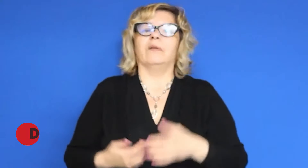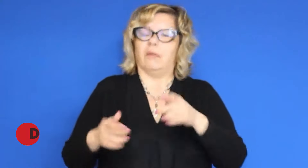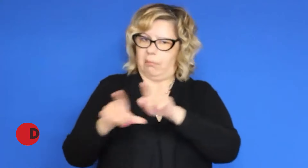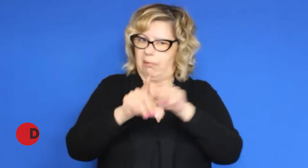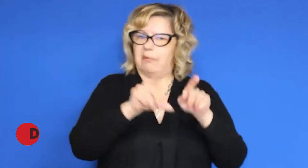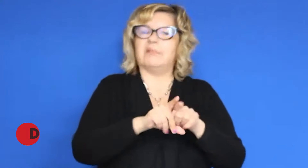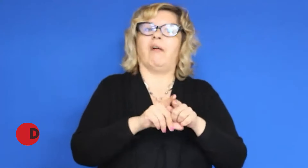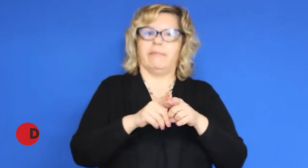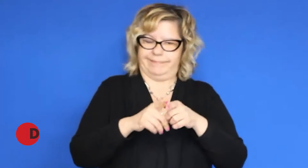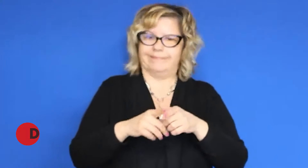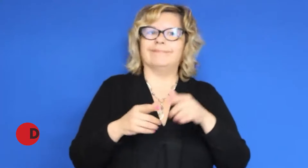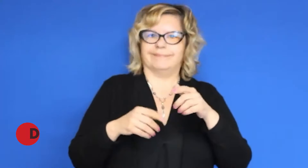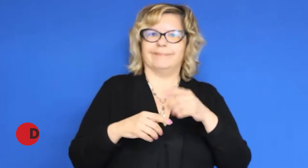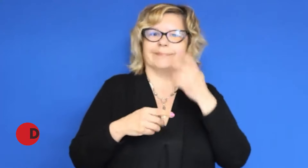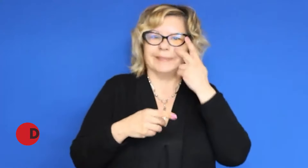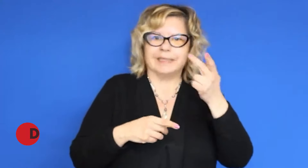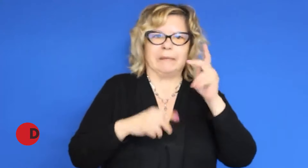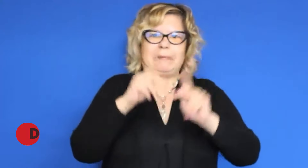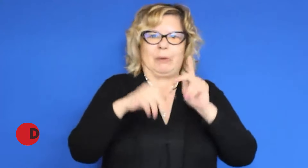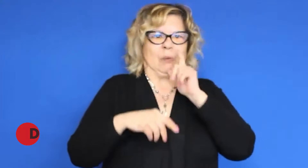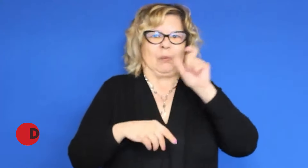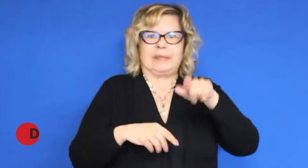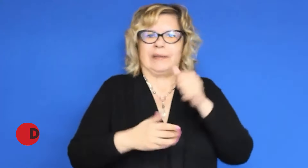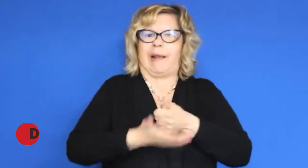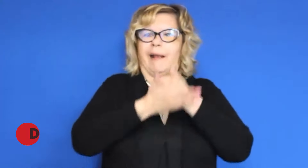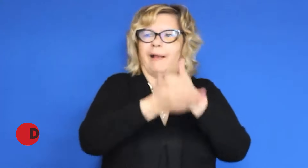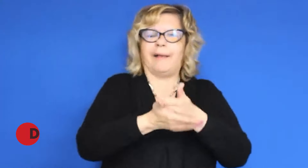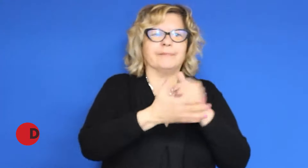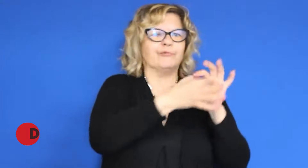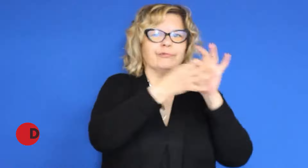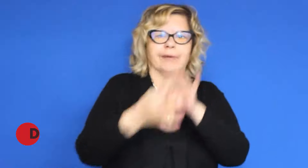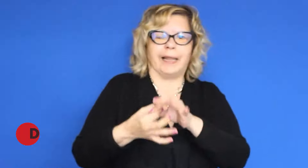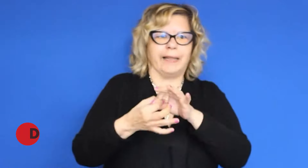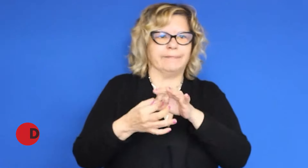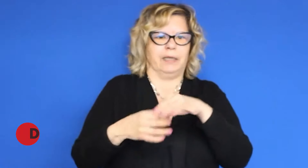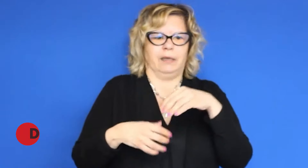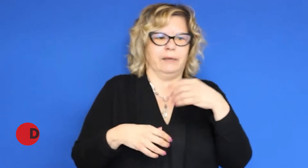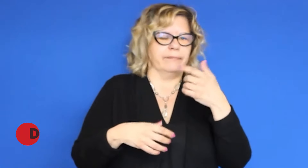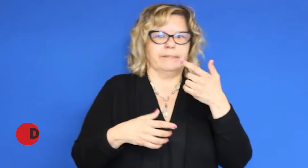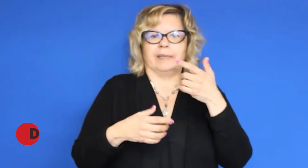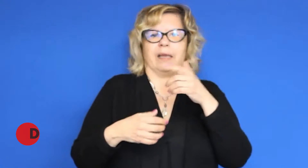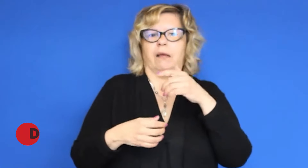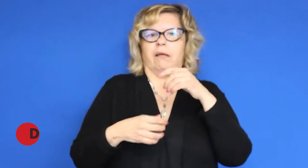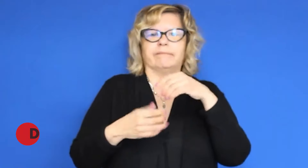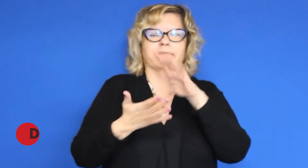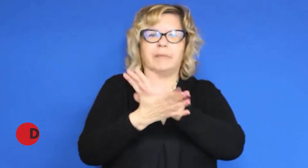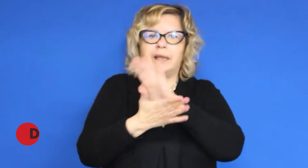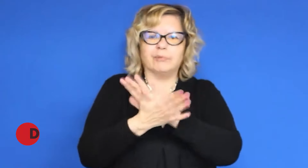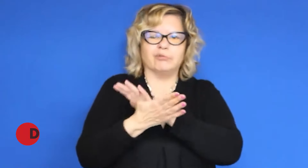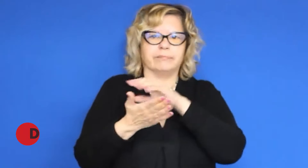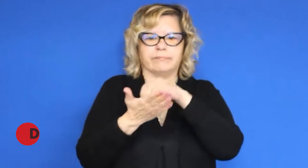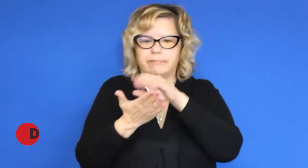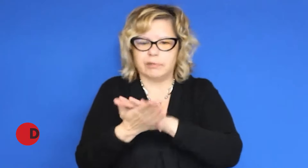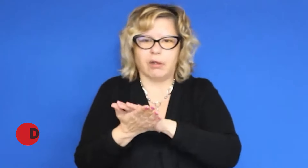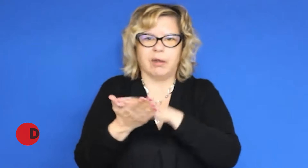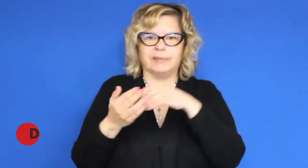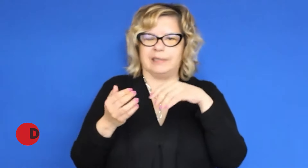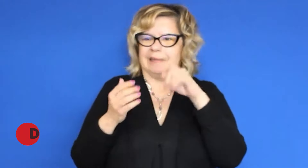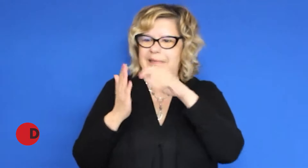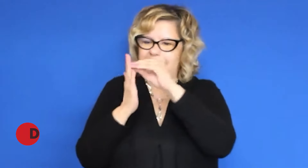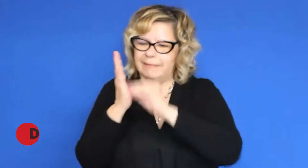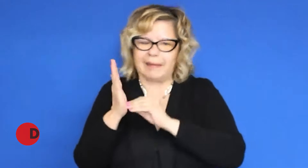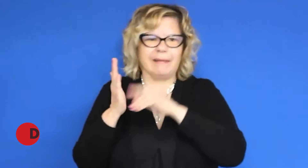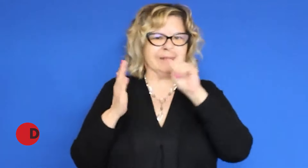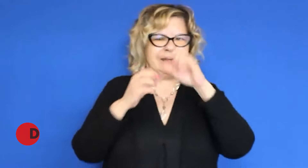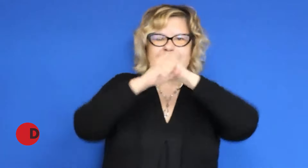Also, we see people who need help with filling out paperwork and